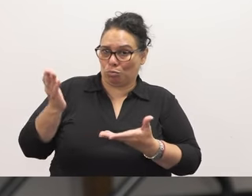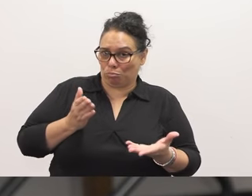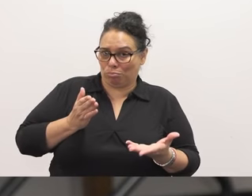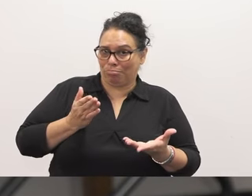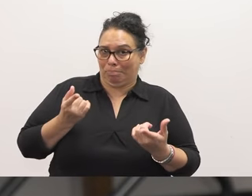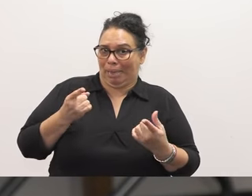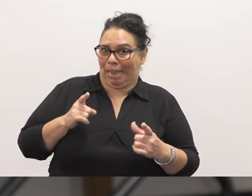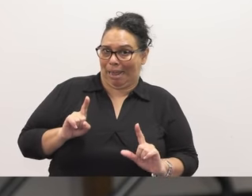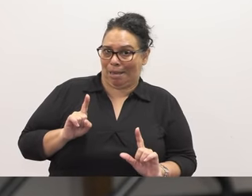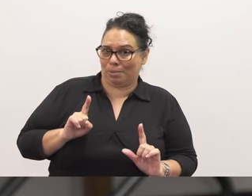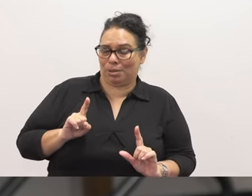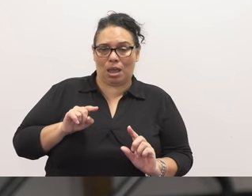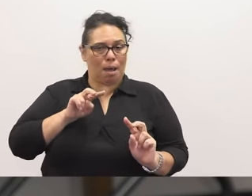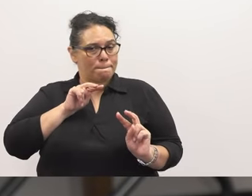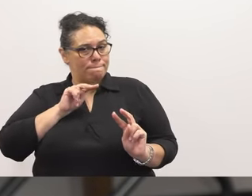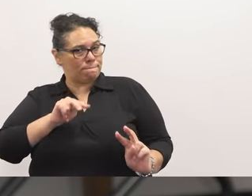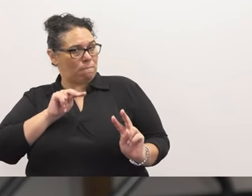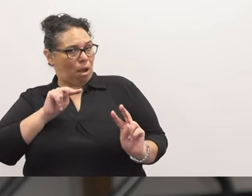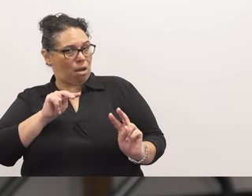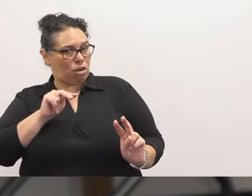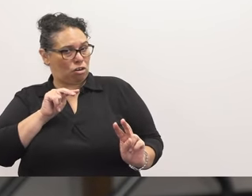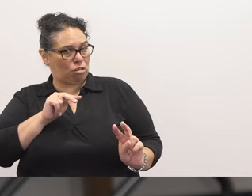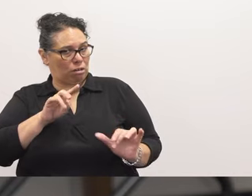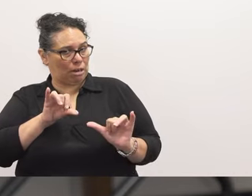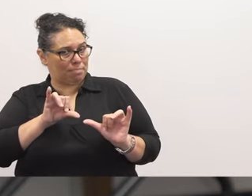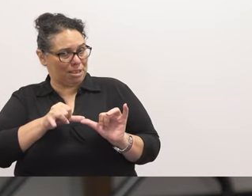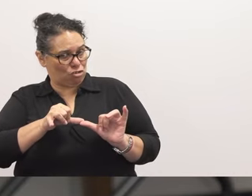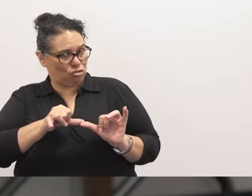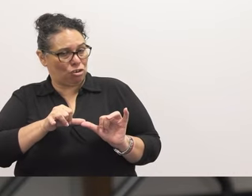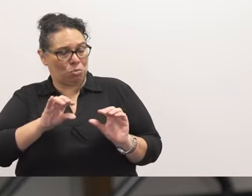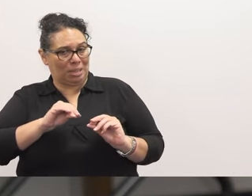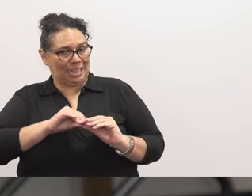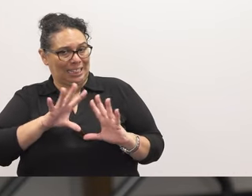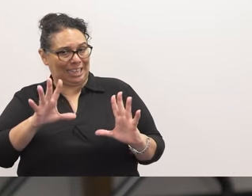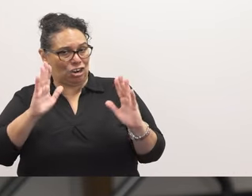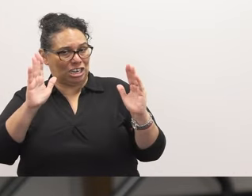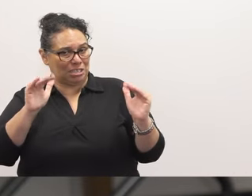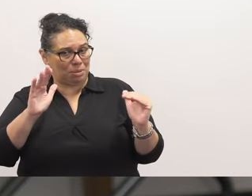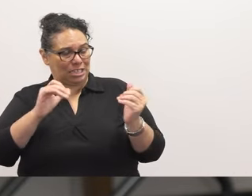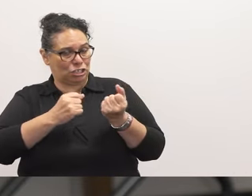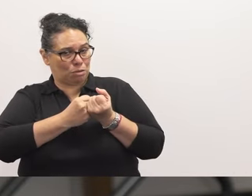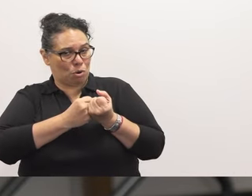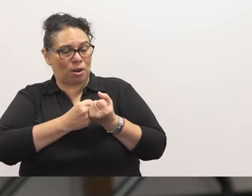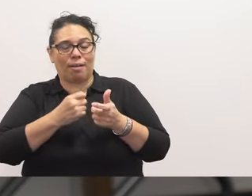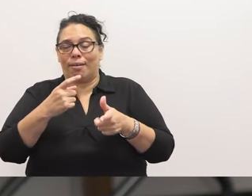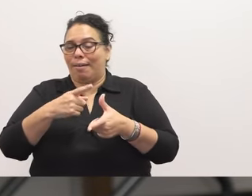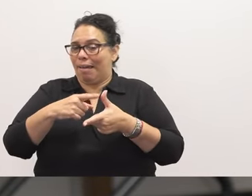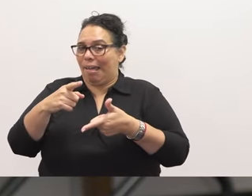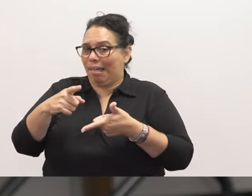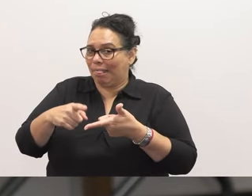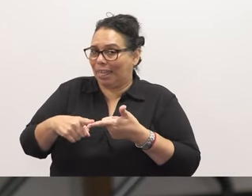We have to monitor it in a really intentional way with clear expectations and support. And then again, using our principles